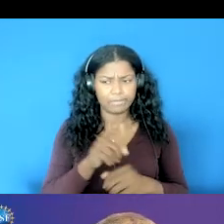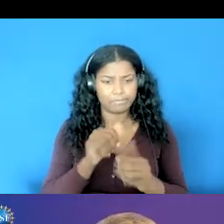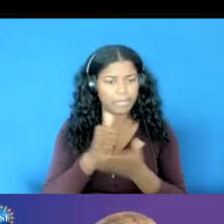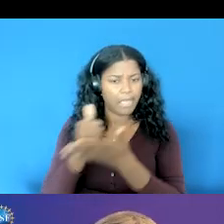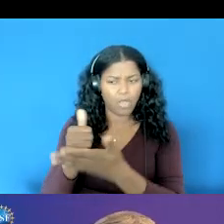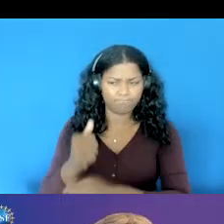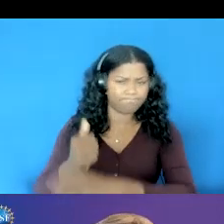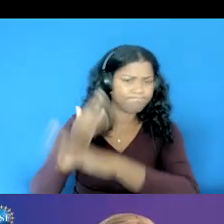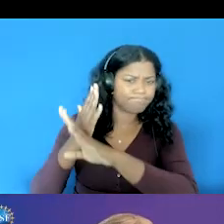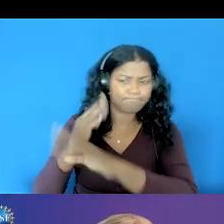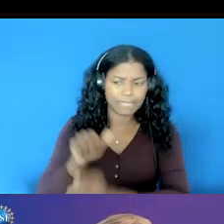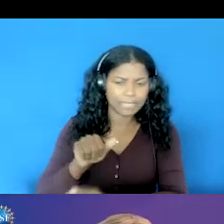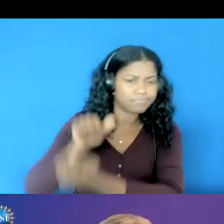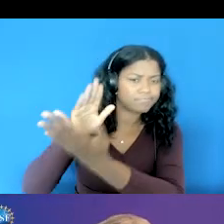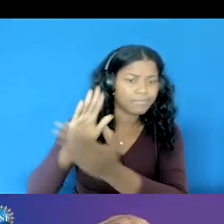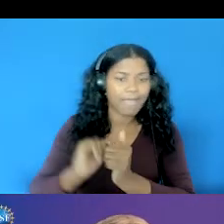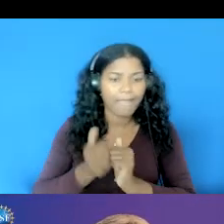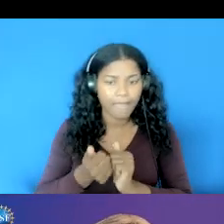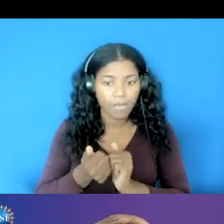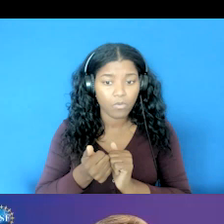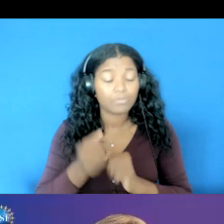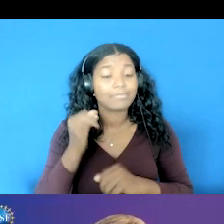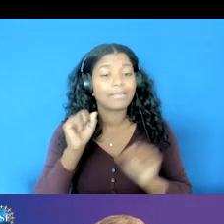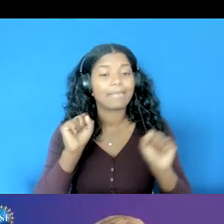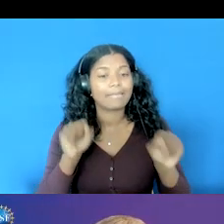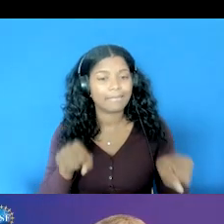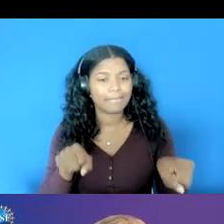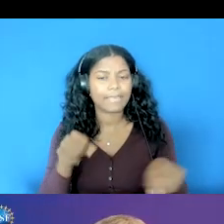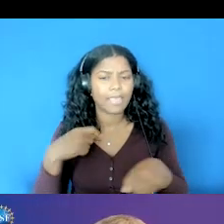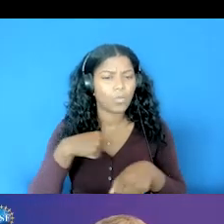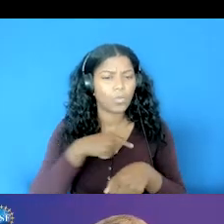Can we harness biological mechanisms and processes to mitigate climate change?